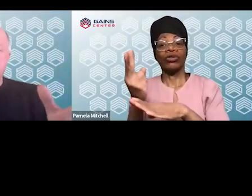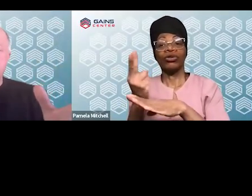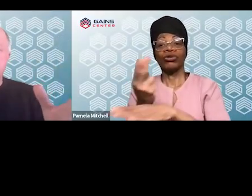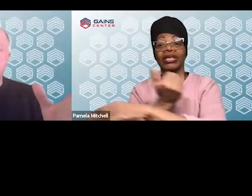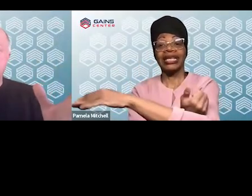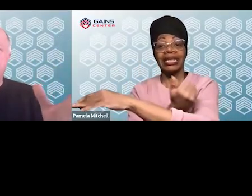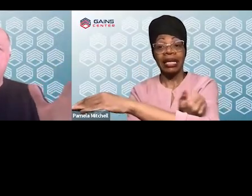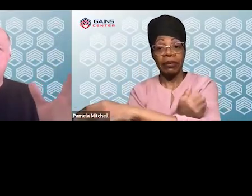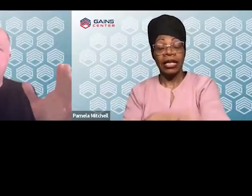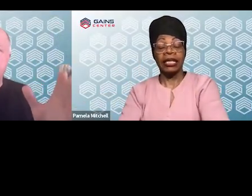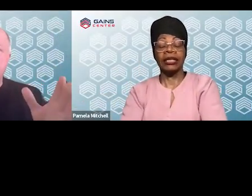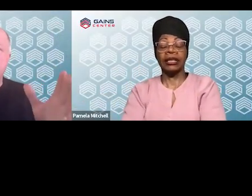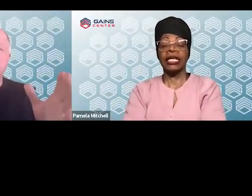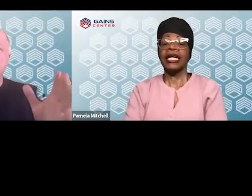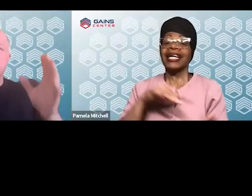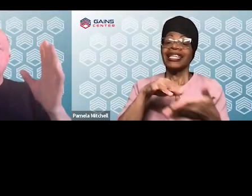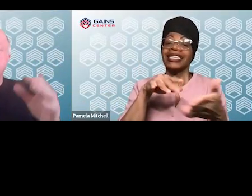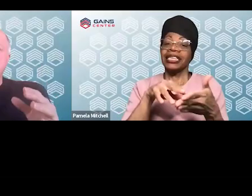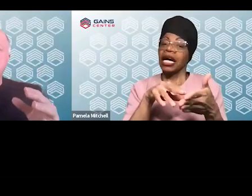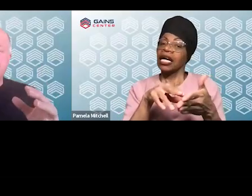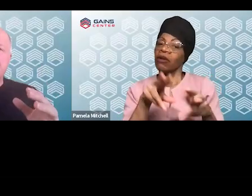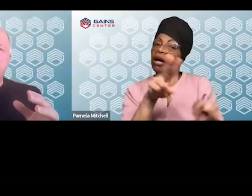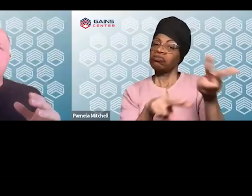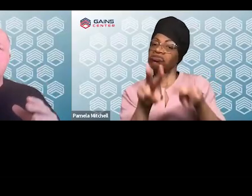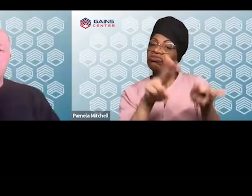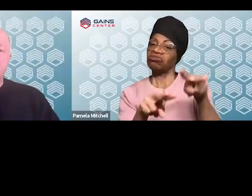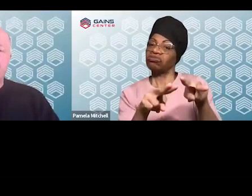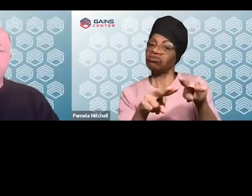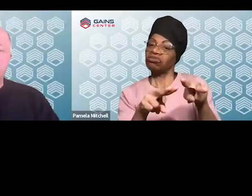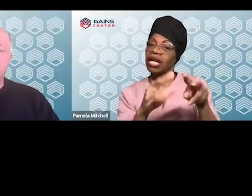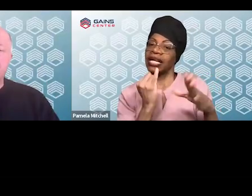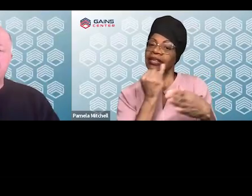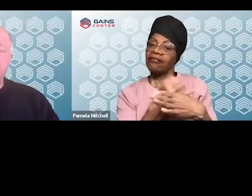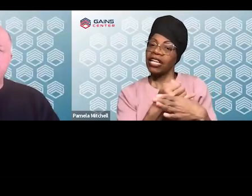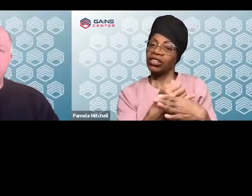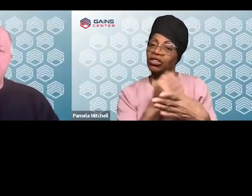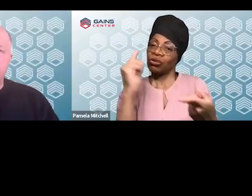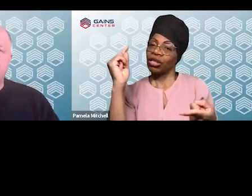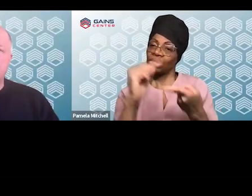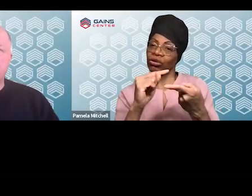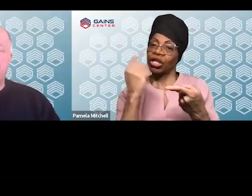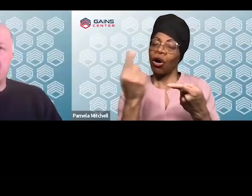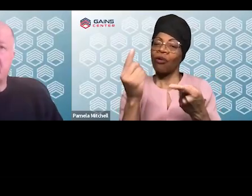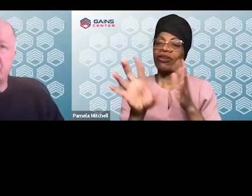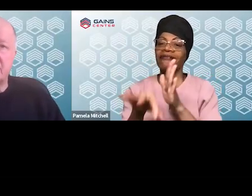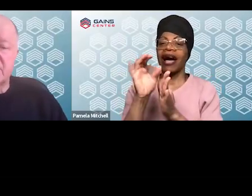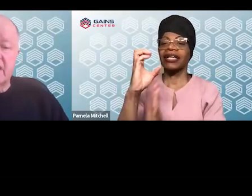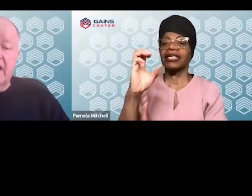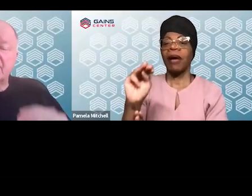This study looked at interventions to reduce that stimulant use and found that only contingency management had evidence,